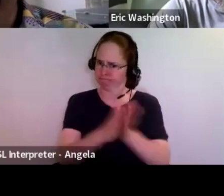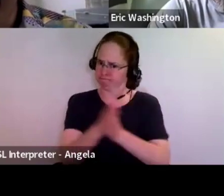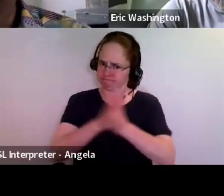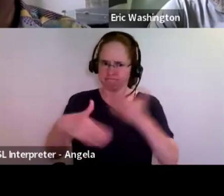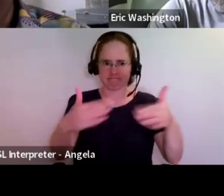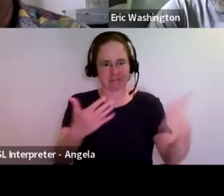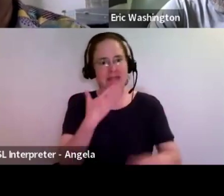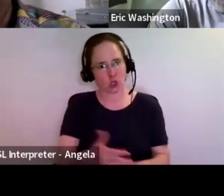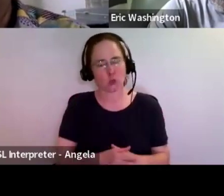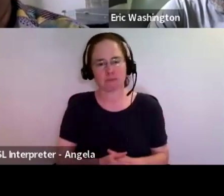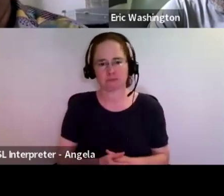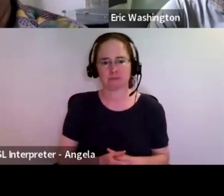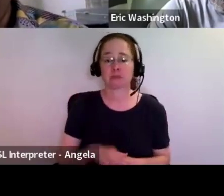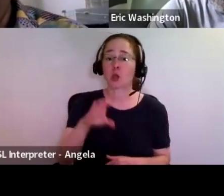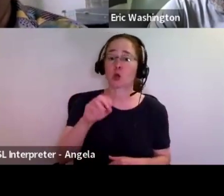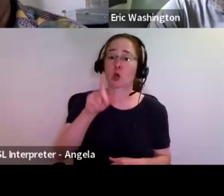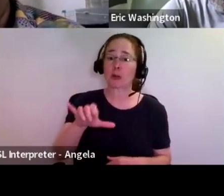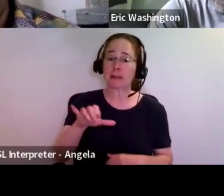Thank you, Cody. Love to hear from you.